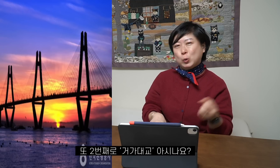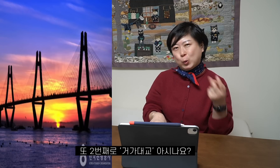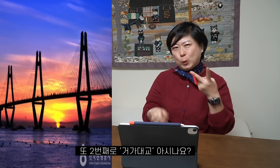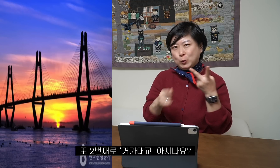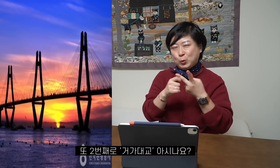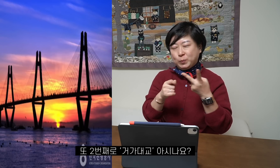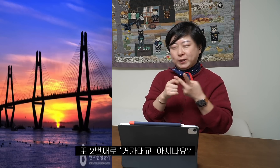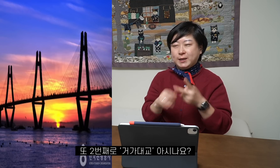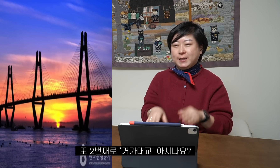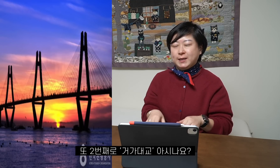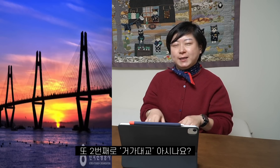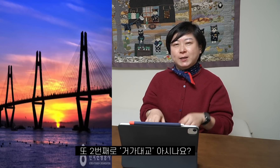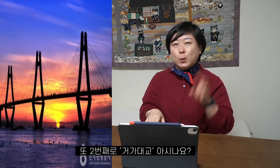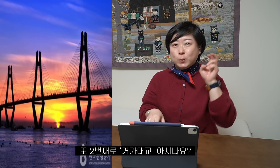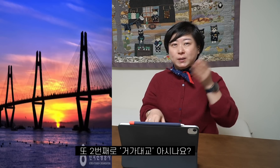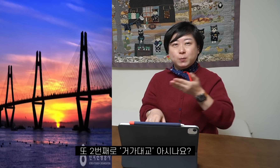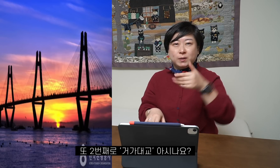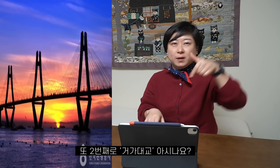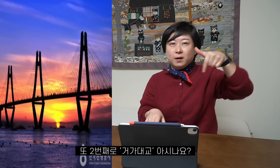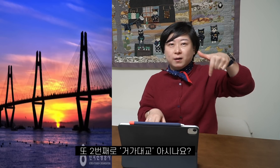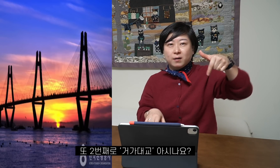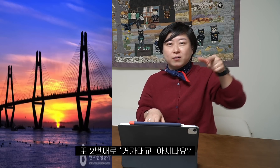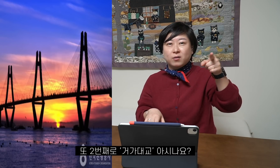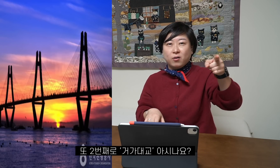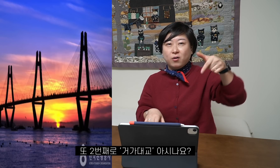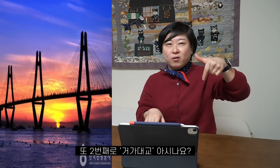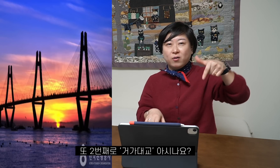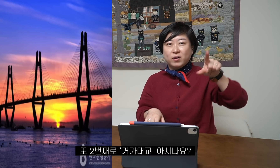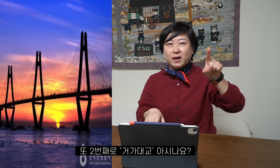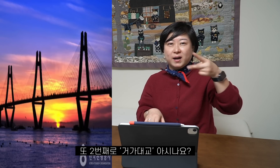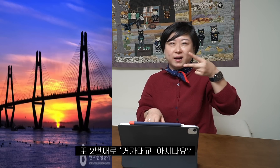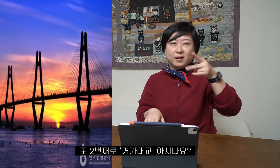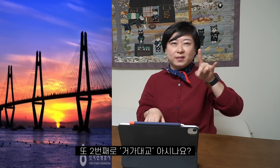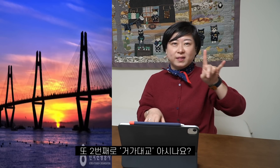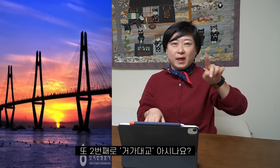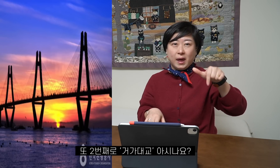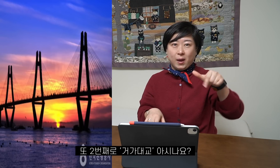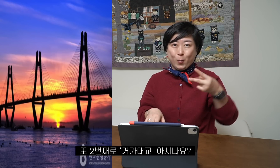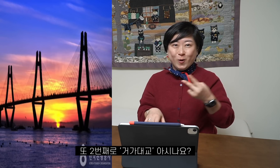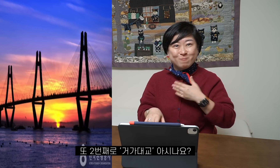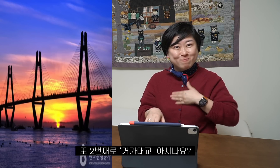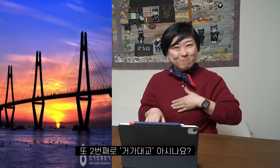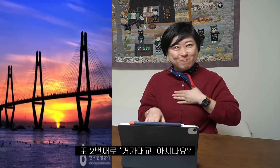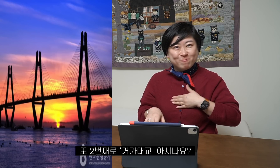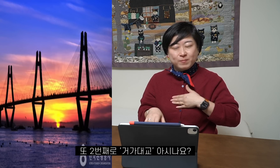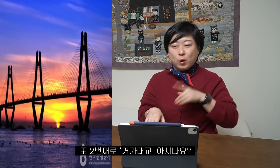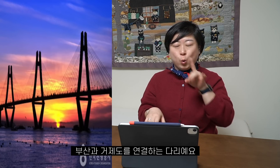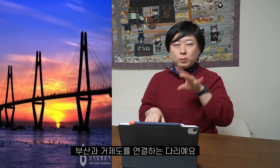Second, do you know ‘Geoga Bridge’?